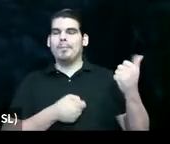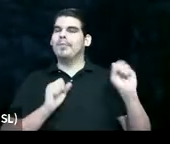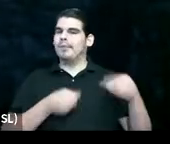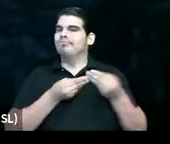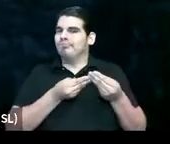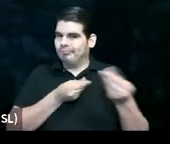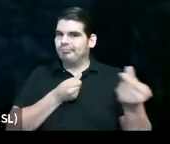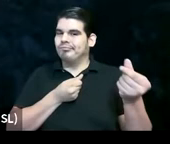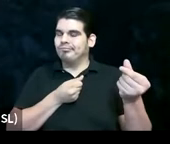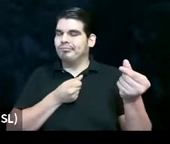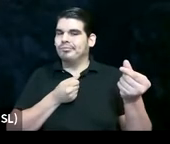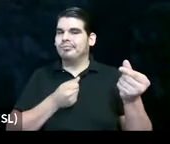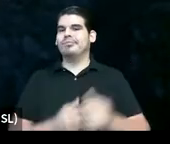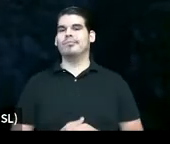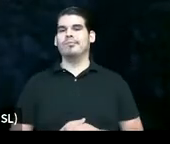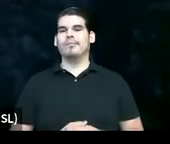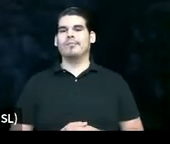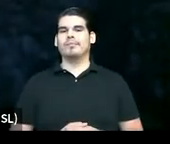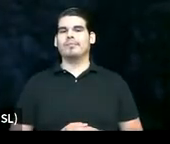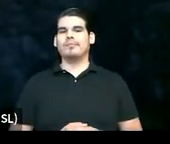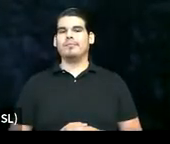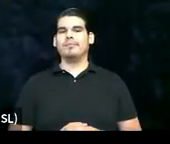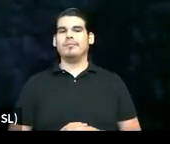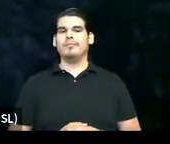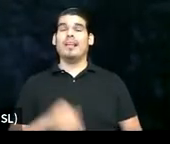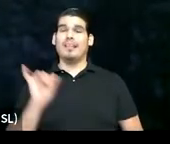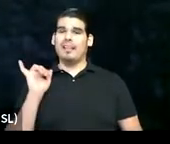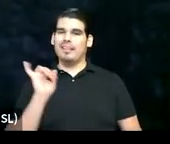Is there anything else that Emily or Lorenzo or Brandon, they might